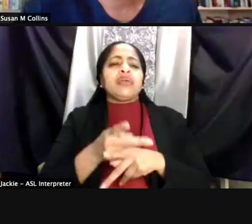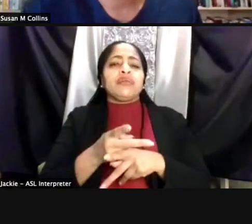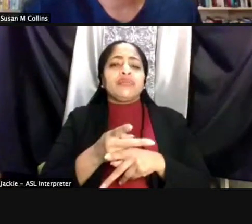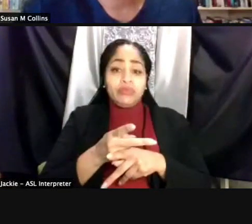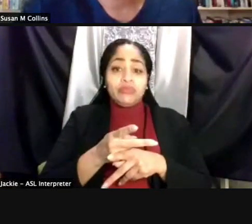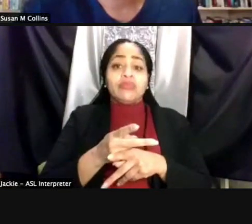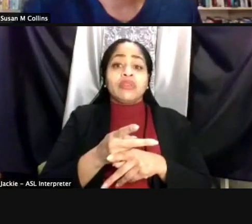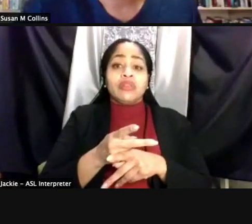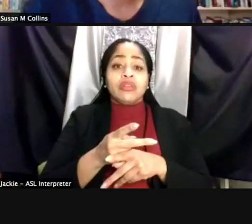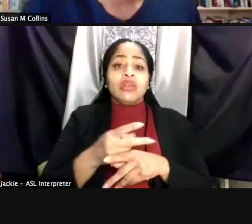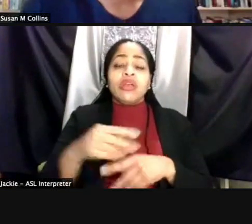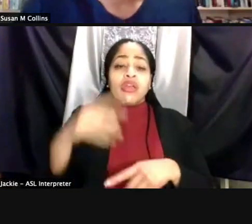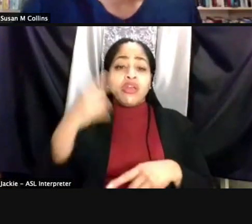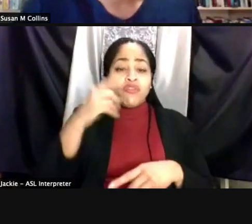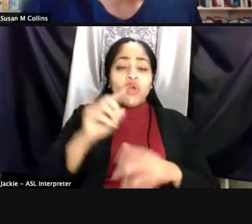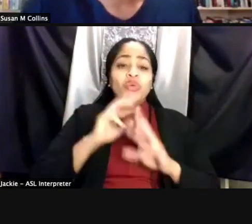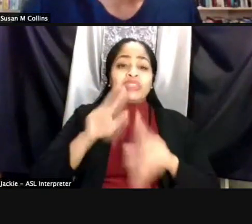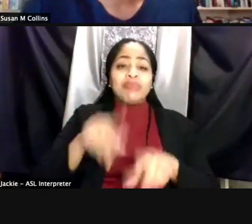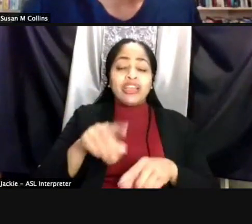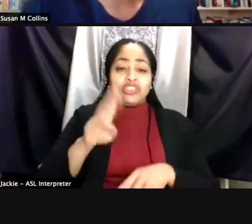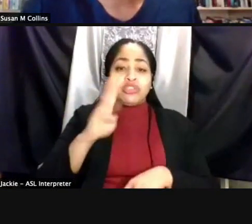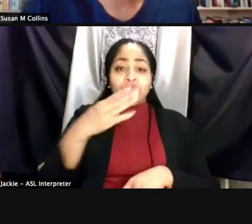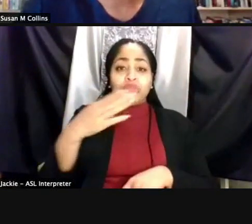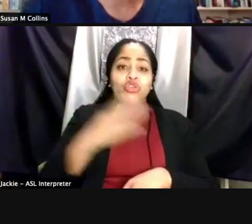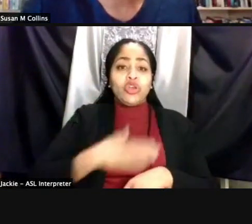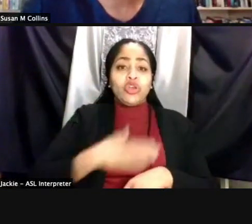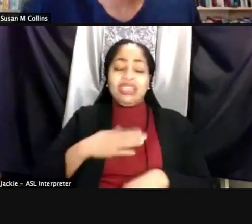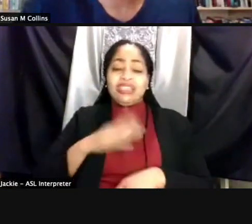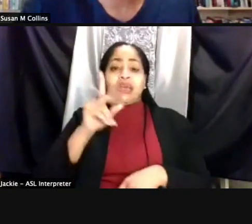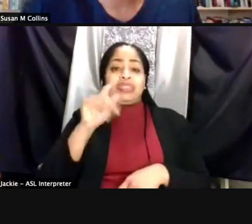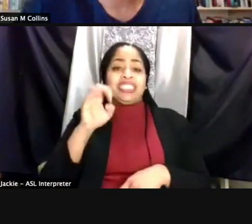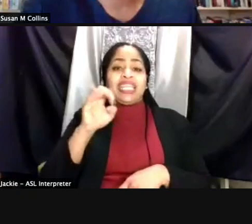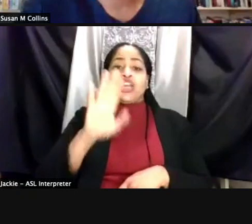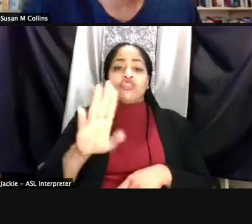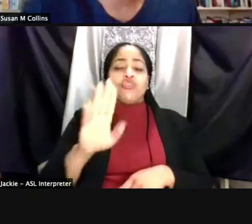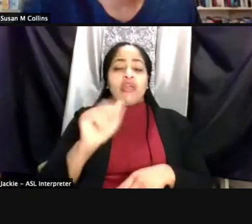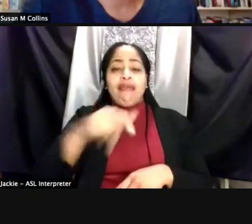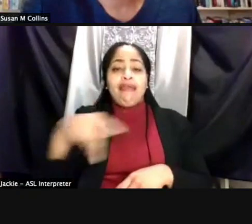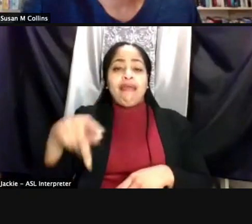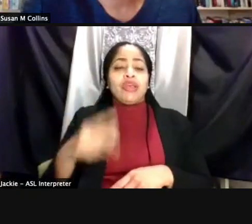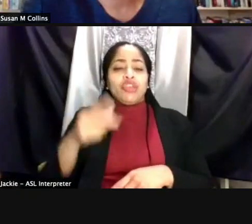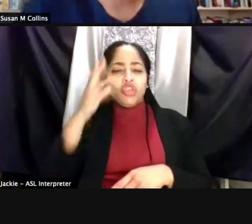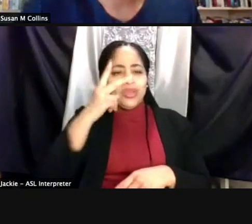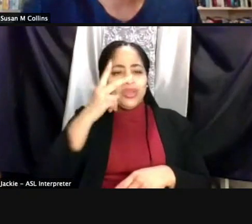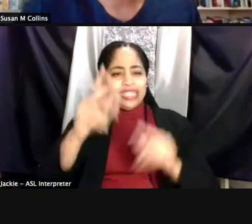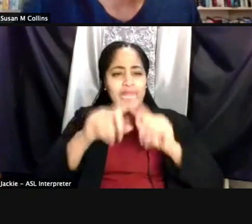please update your app. When you do this, the undergraduates are gonna see a box that indicates